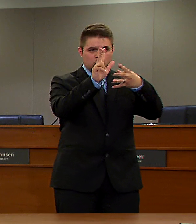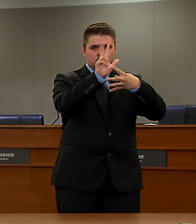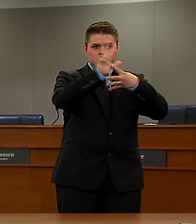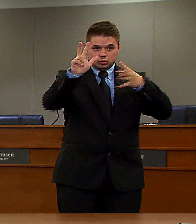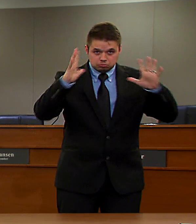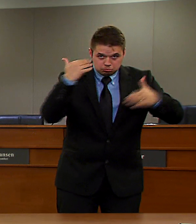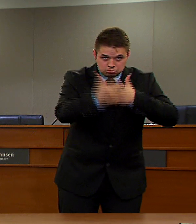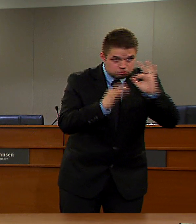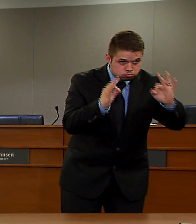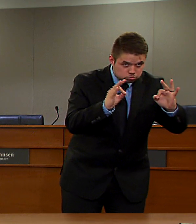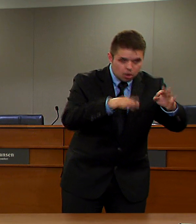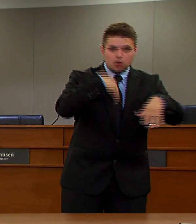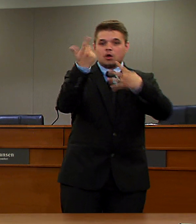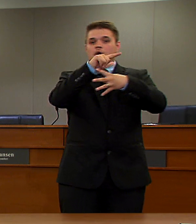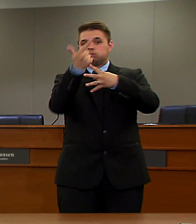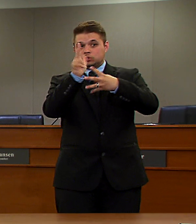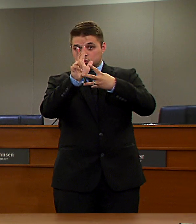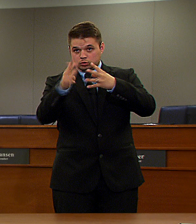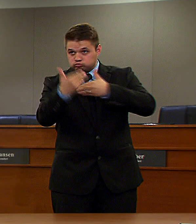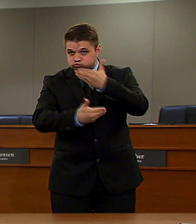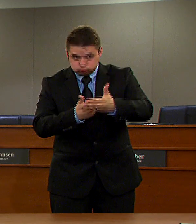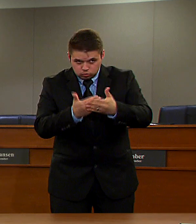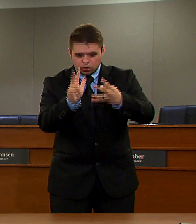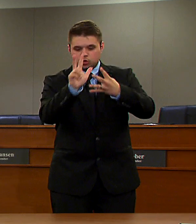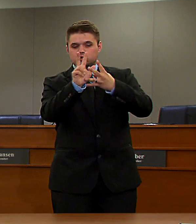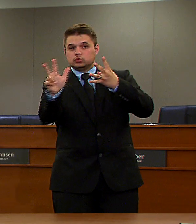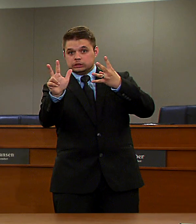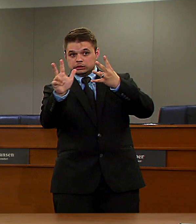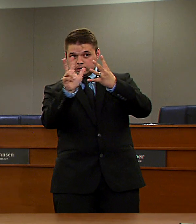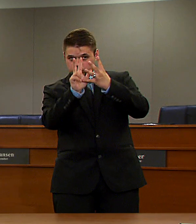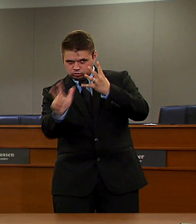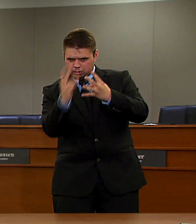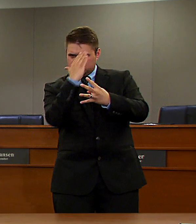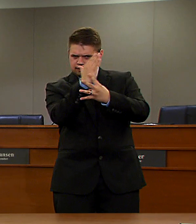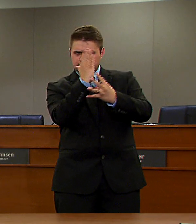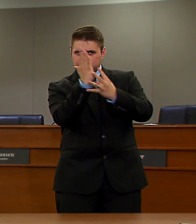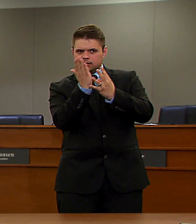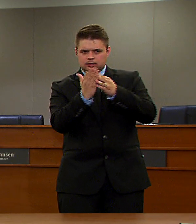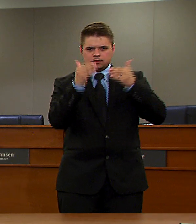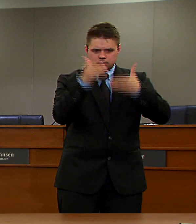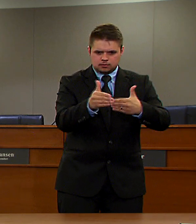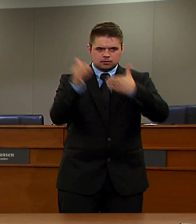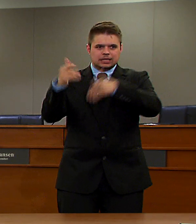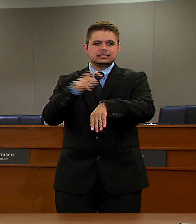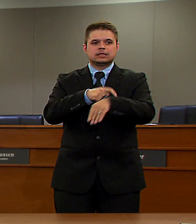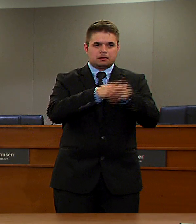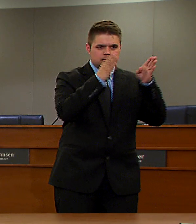that health officials can monitor the number of coronavirus cases as businesses